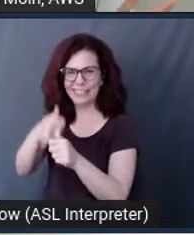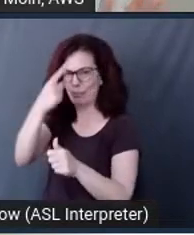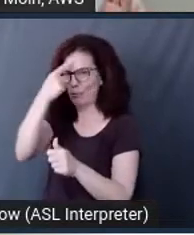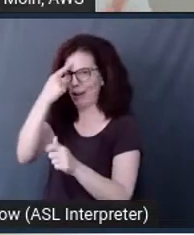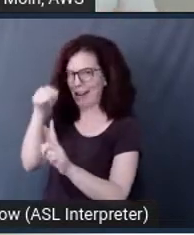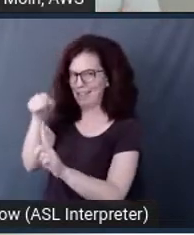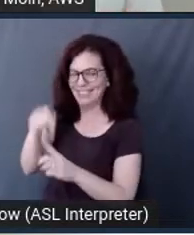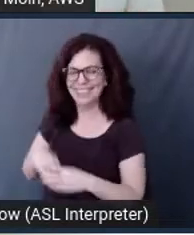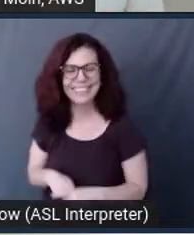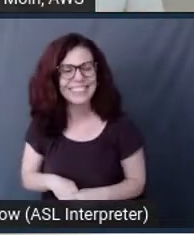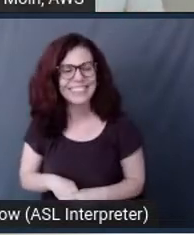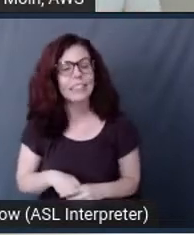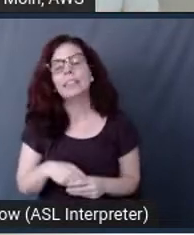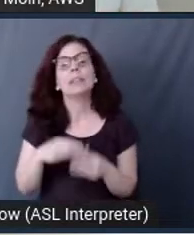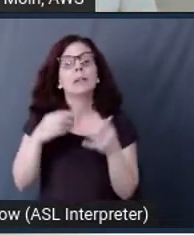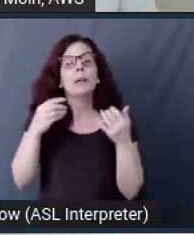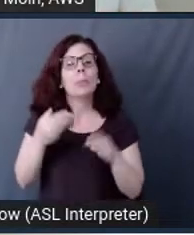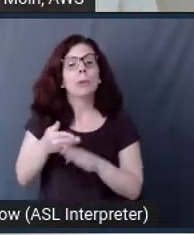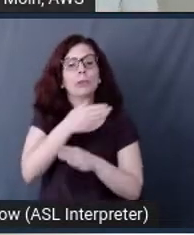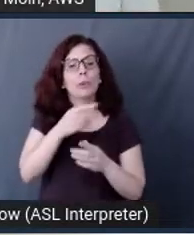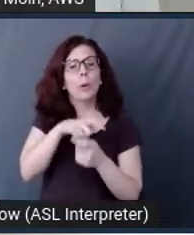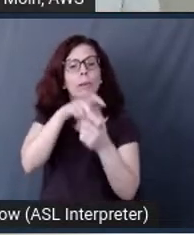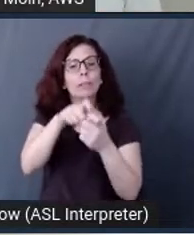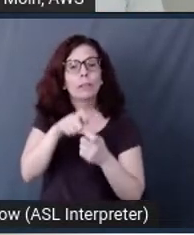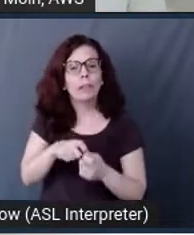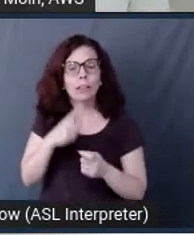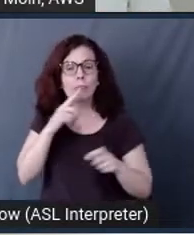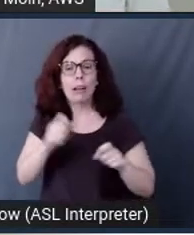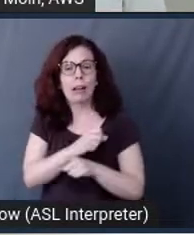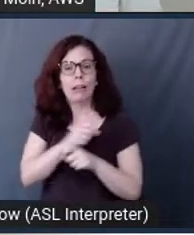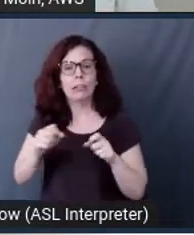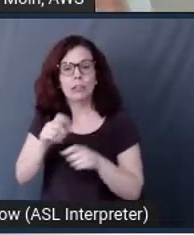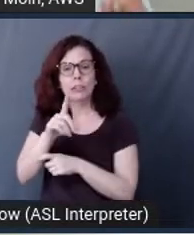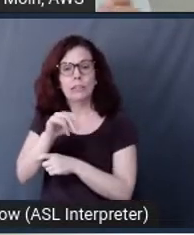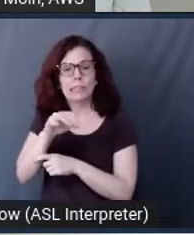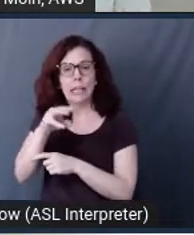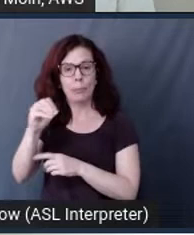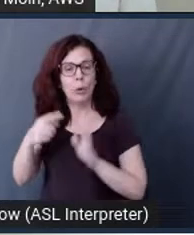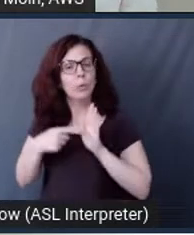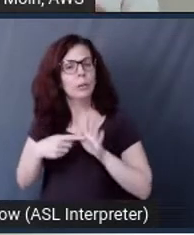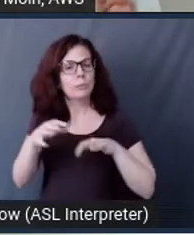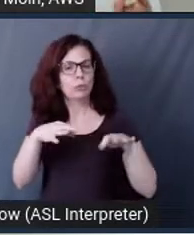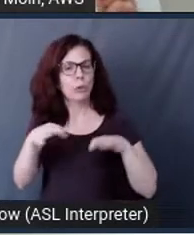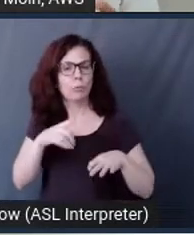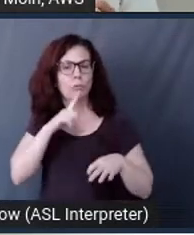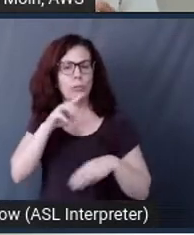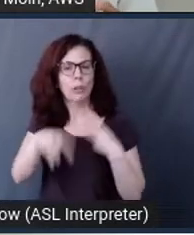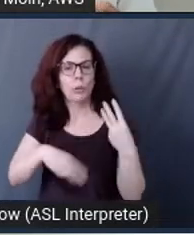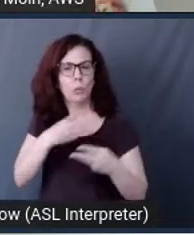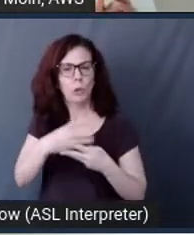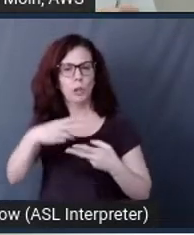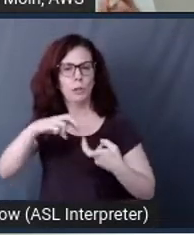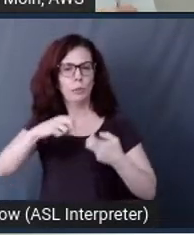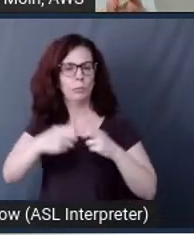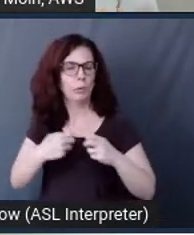Okay, so before we get into the details of the actual demo, let me actually describe to you a real world problem that we have heard from our customers